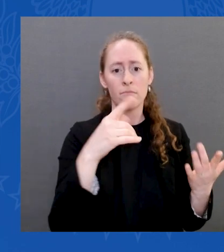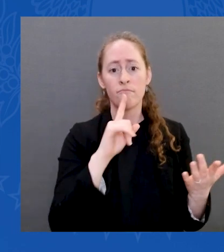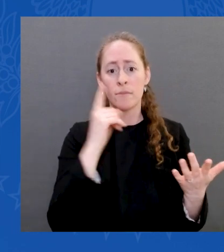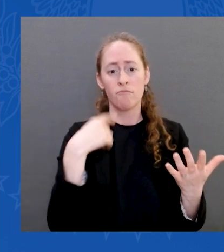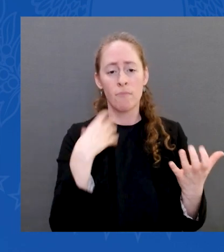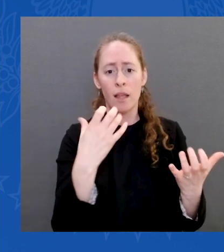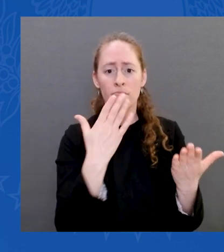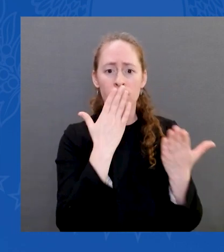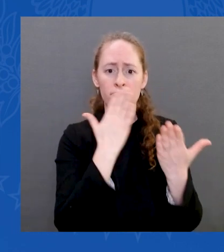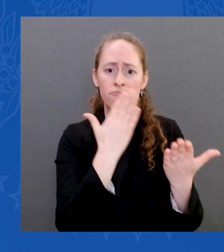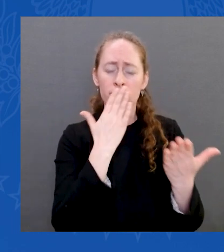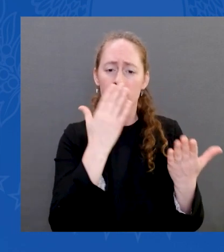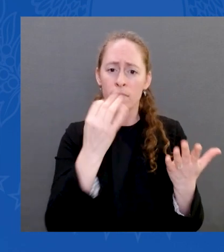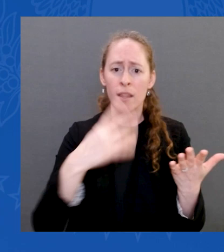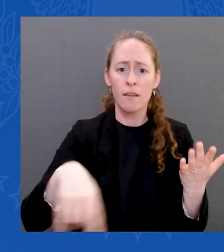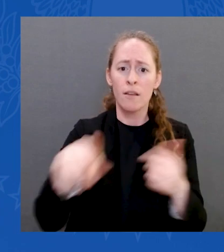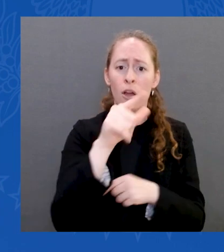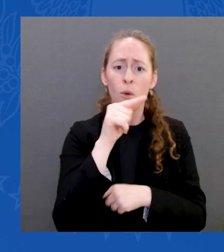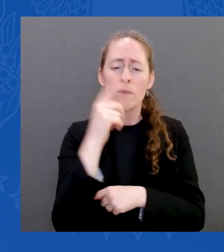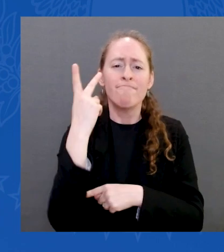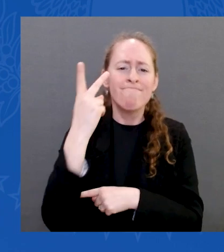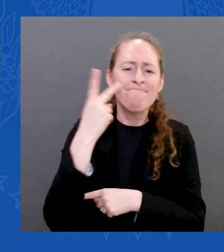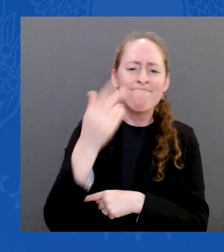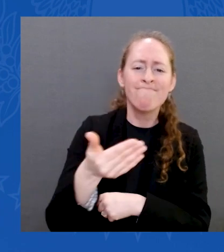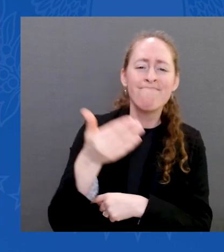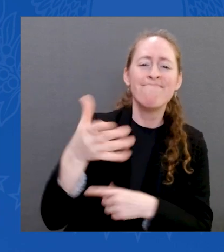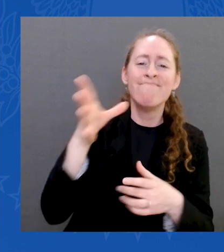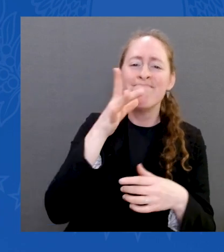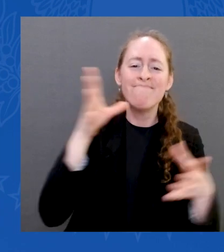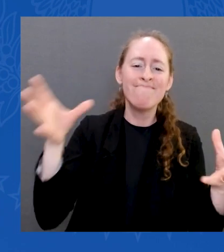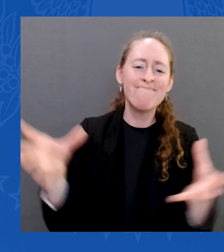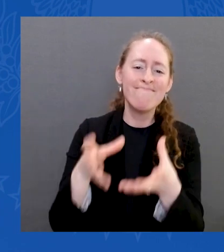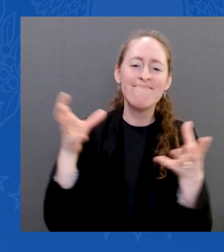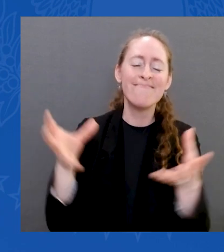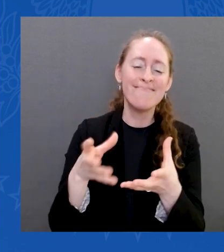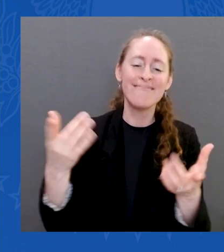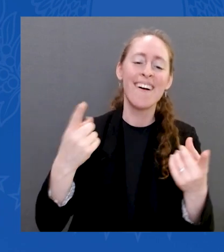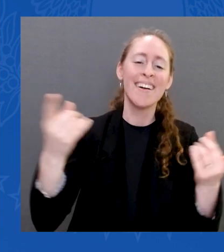But I also was a bit of a runt, in terms of my size.